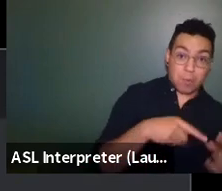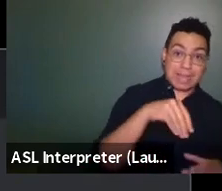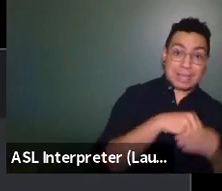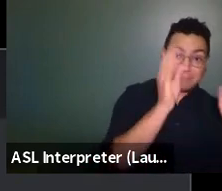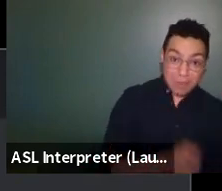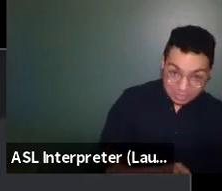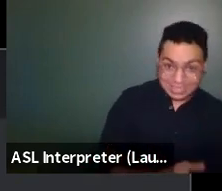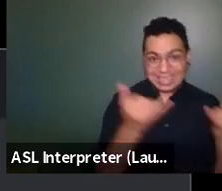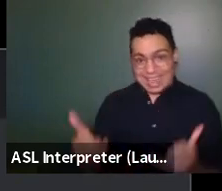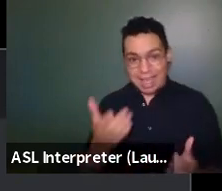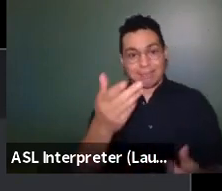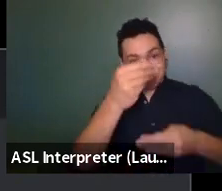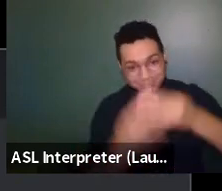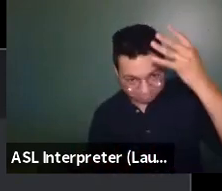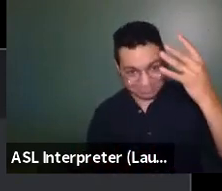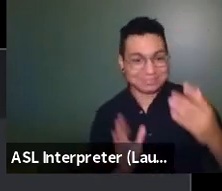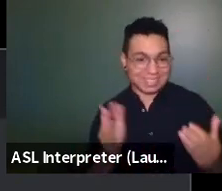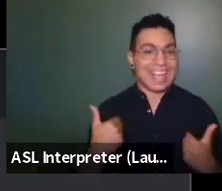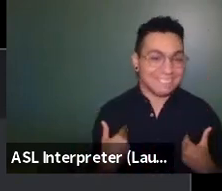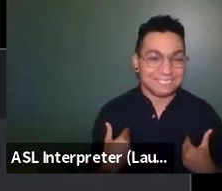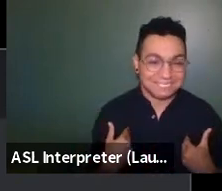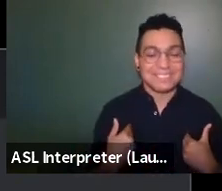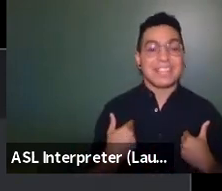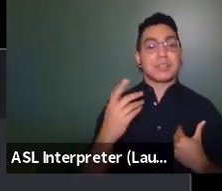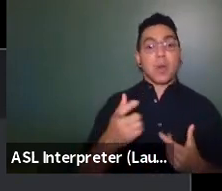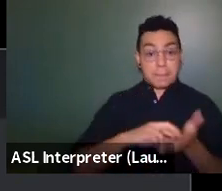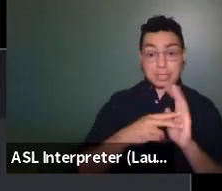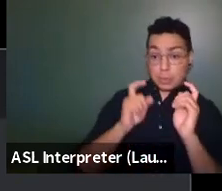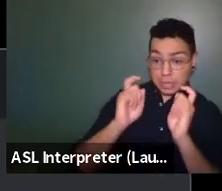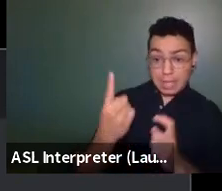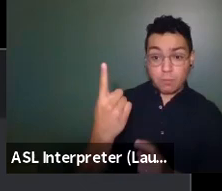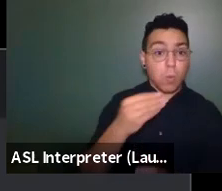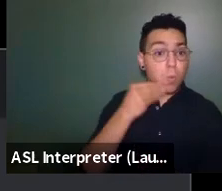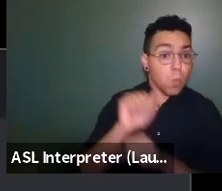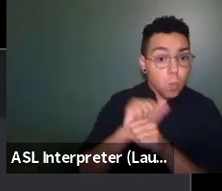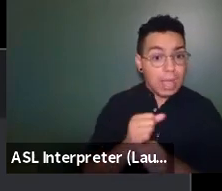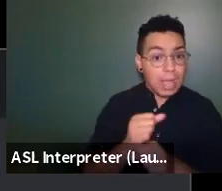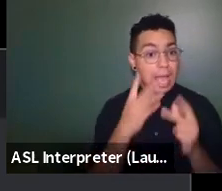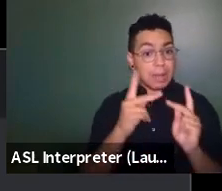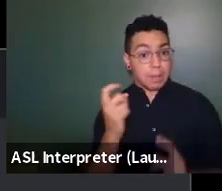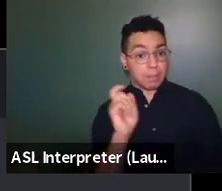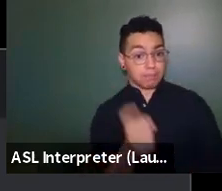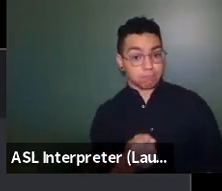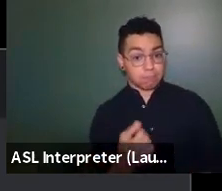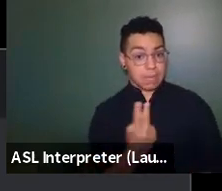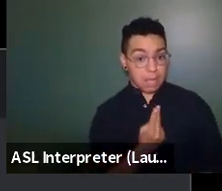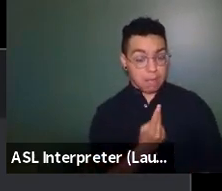ESD 112 - Katherine Livick: It's going to say you gave this assignment. Here's how many people have turned in. Here's how many were assigned. So it'll